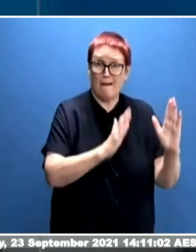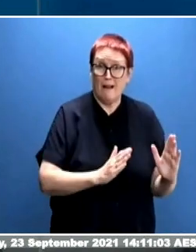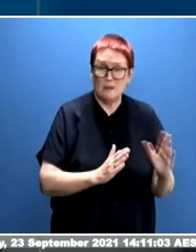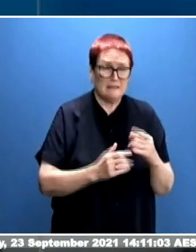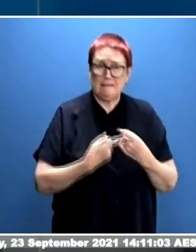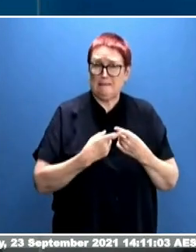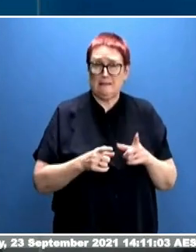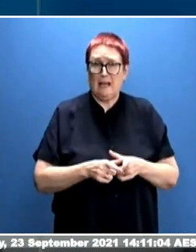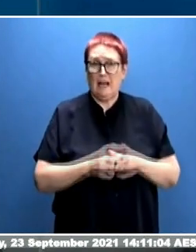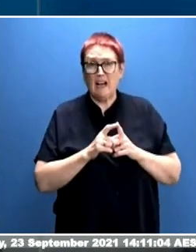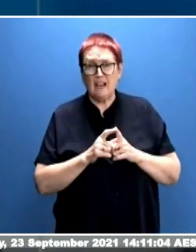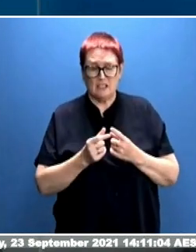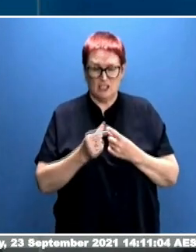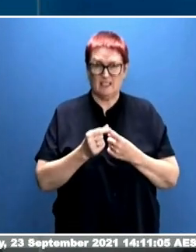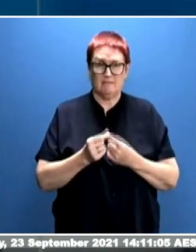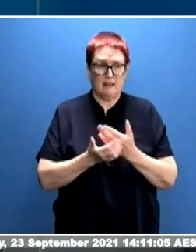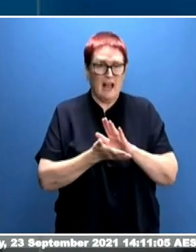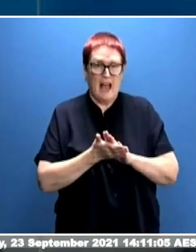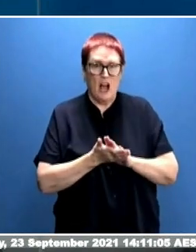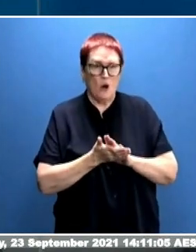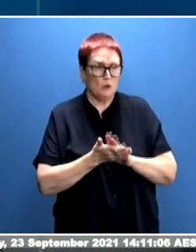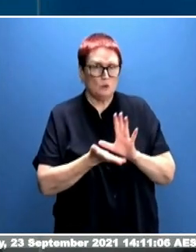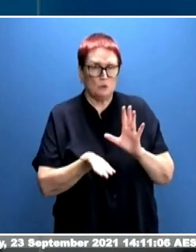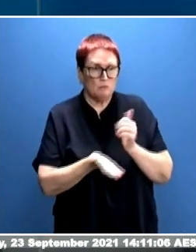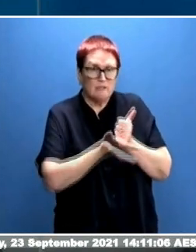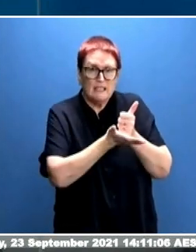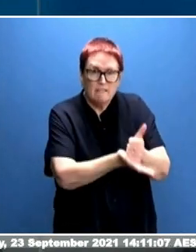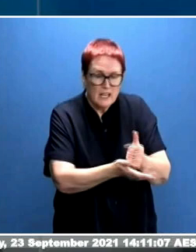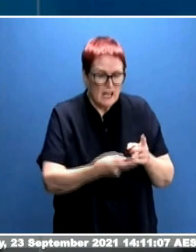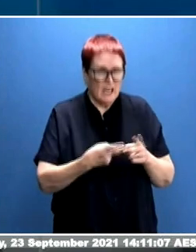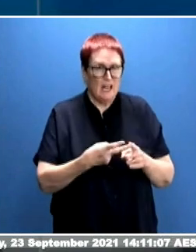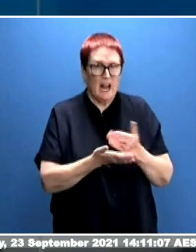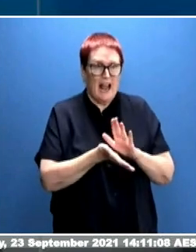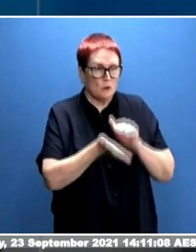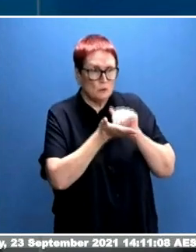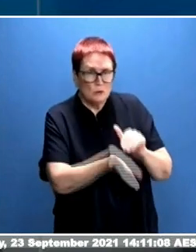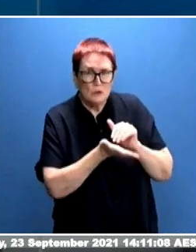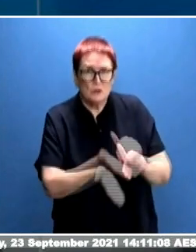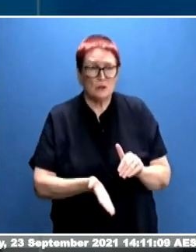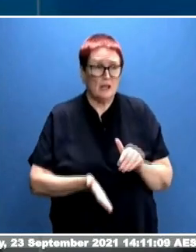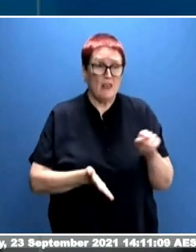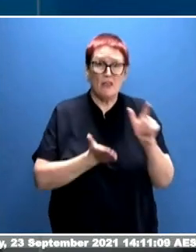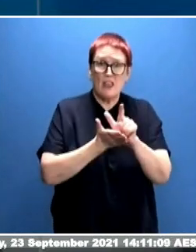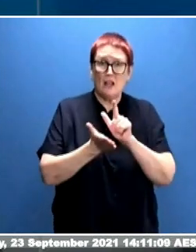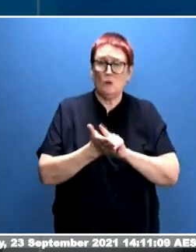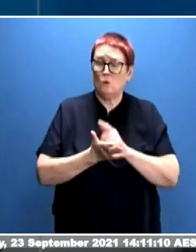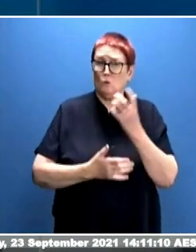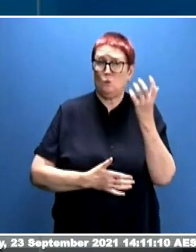initial interventions, treatment orders. So, it was quite a complex legislative model, as well.